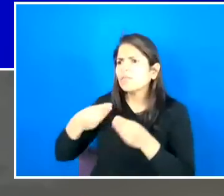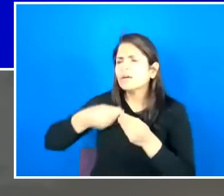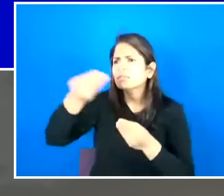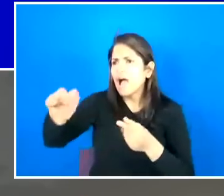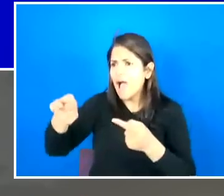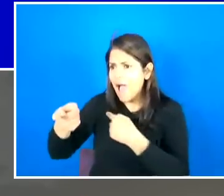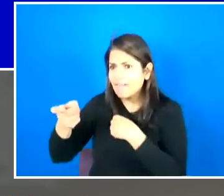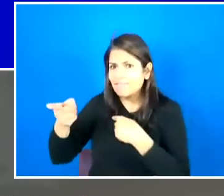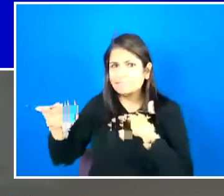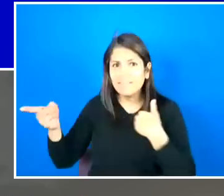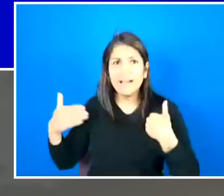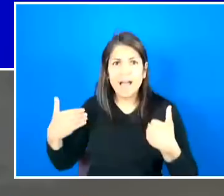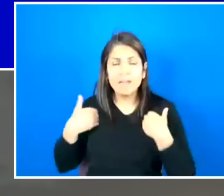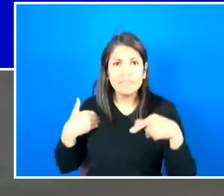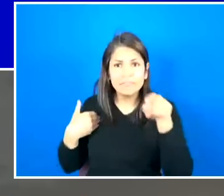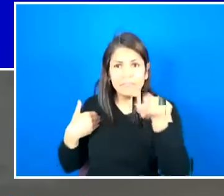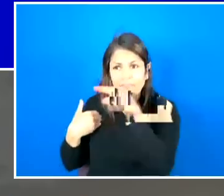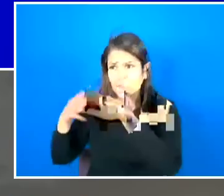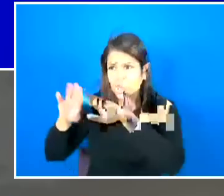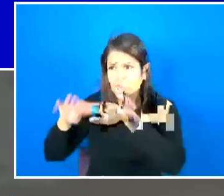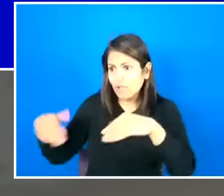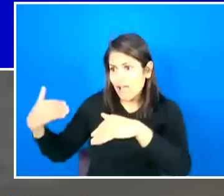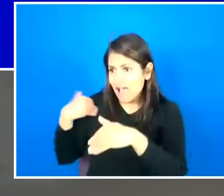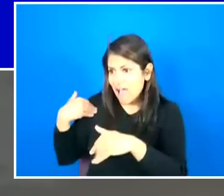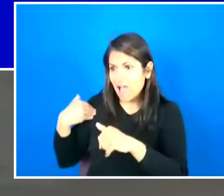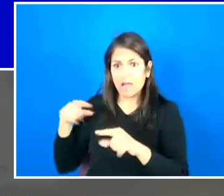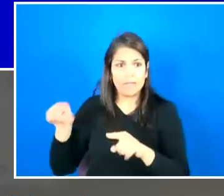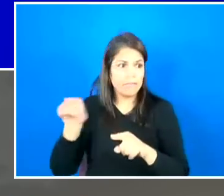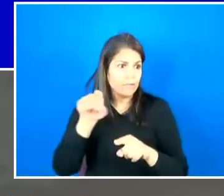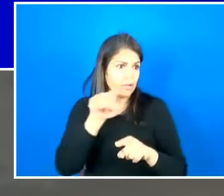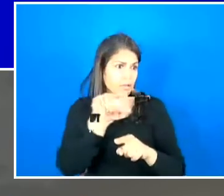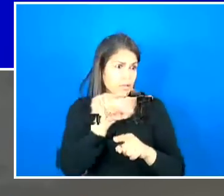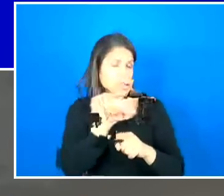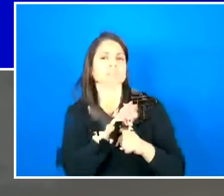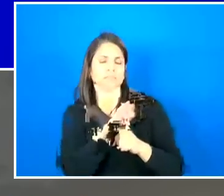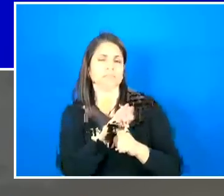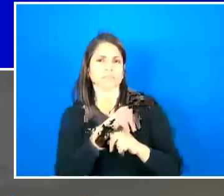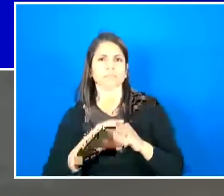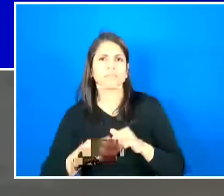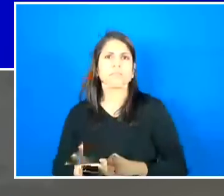KIDS WHO IS DIDN'T HAVE ACCESS BEFORE.